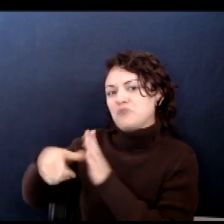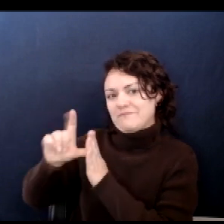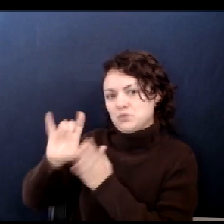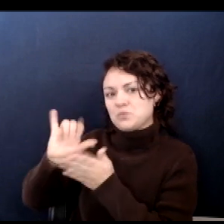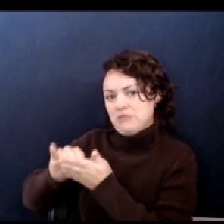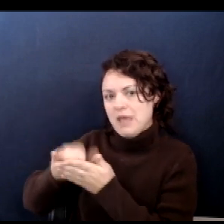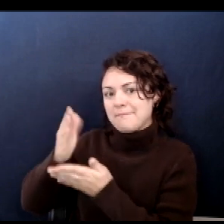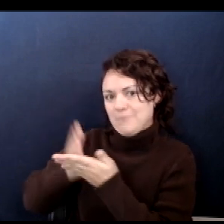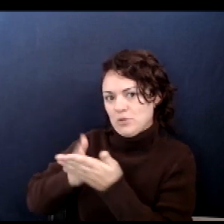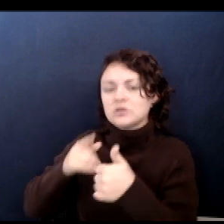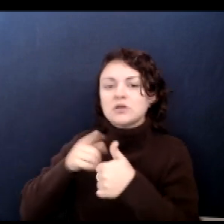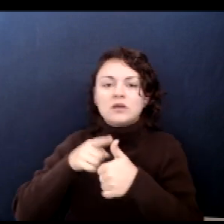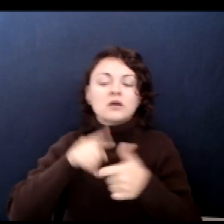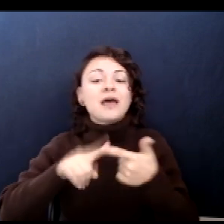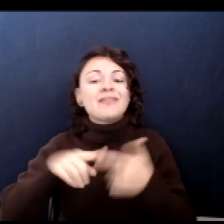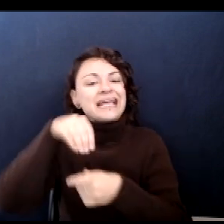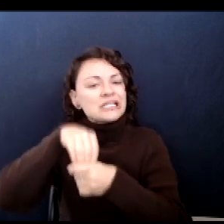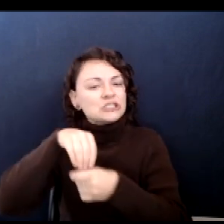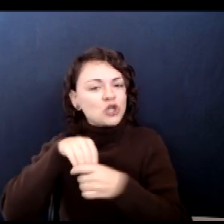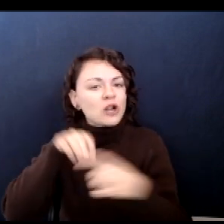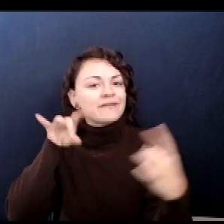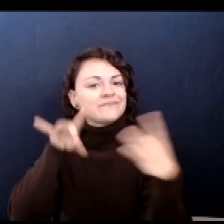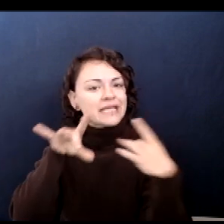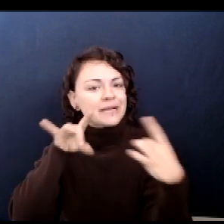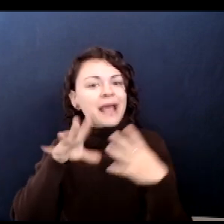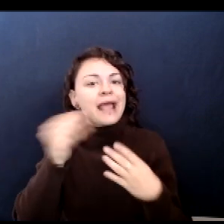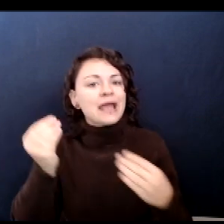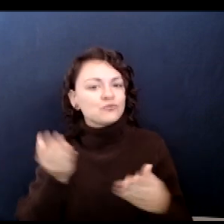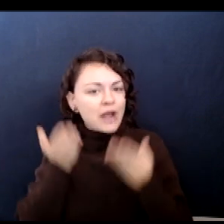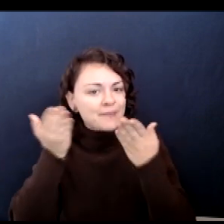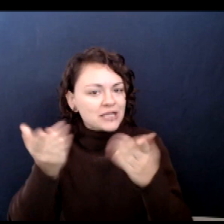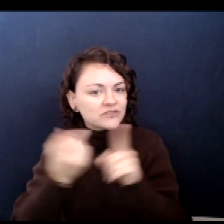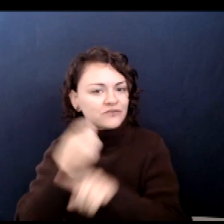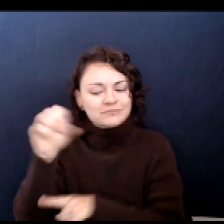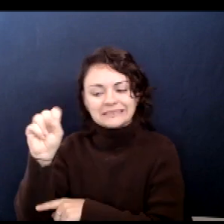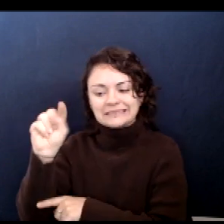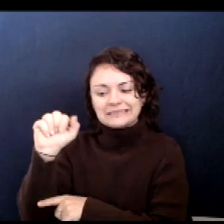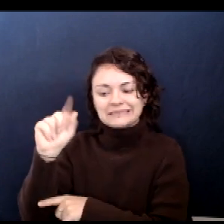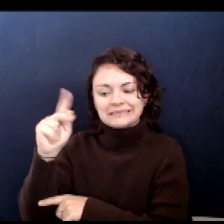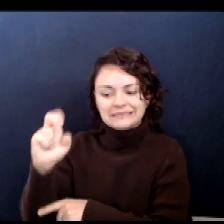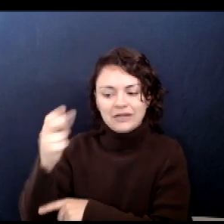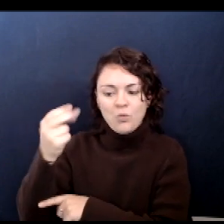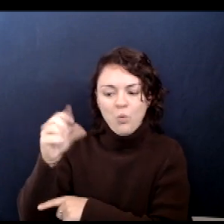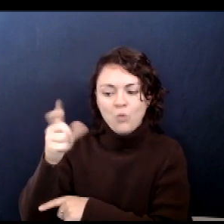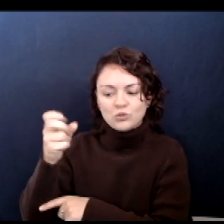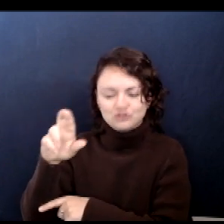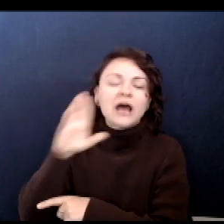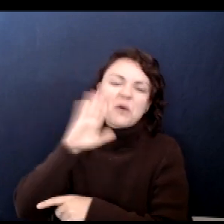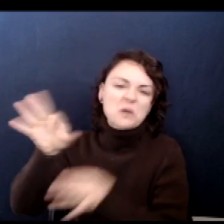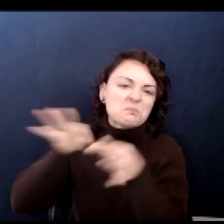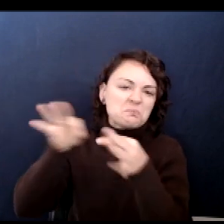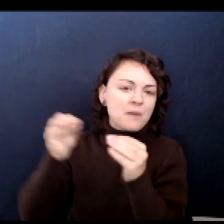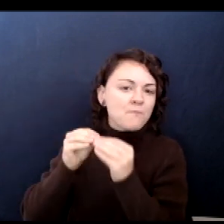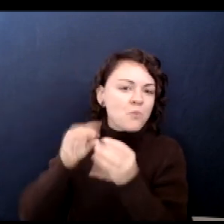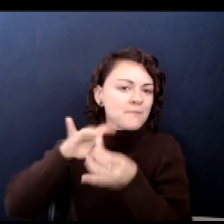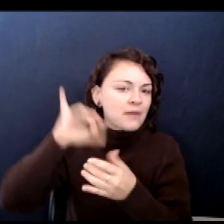stakeholder feedback and recommendations. And I'll go through a little bit about that process. Then the last phase is implementation planning.